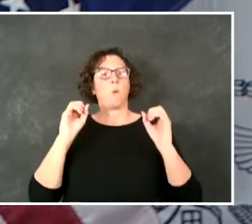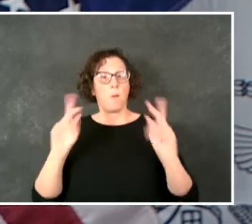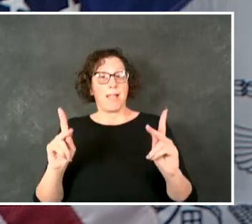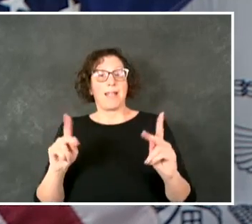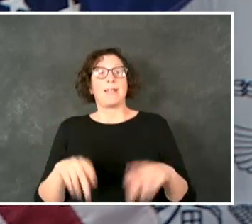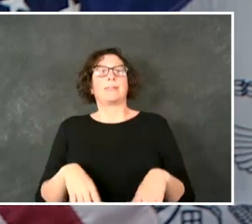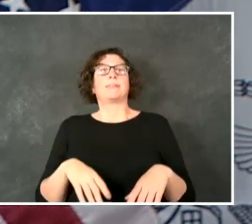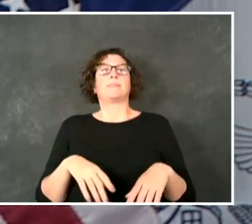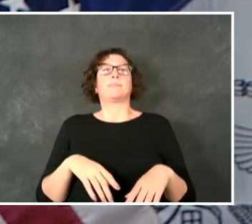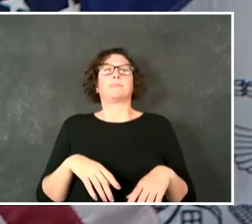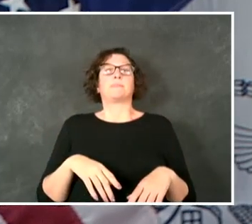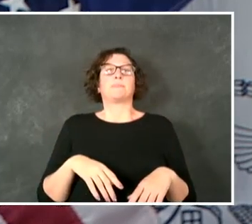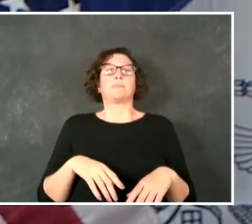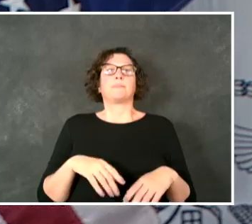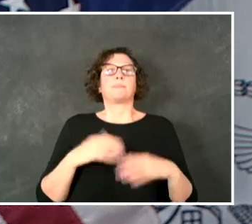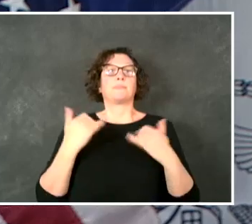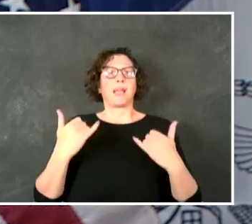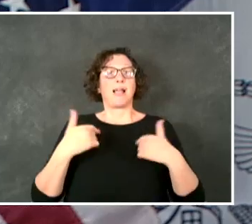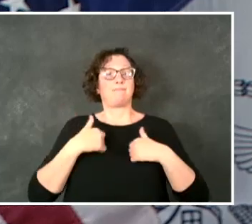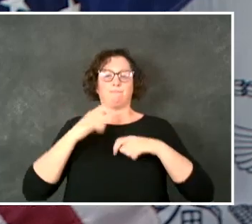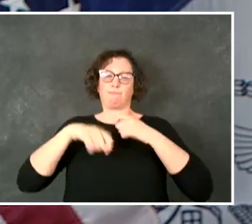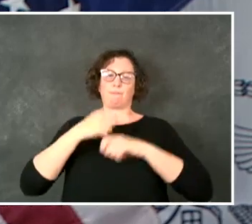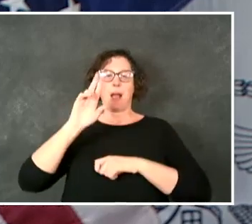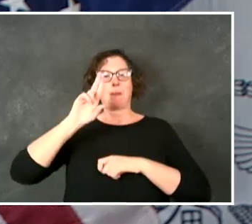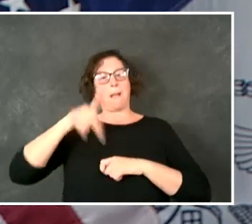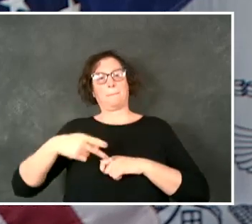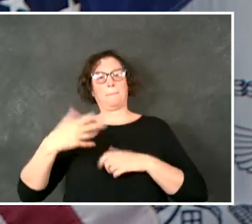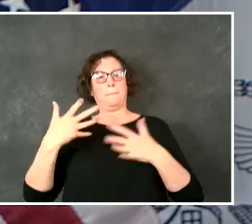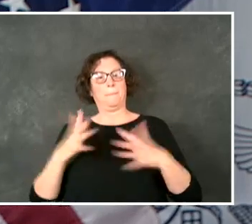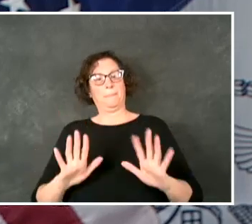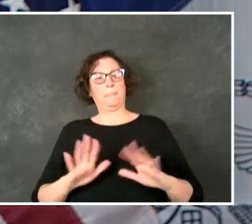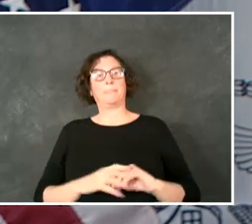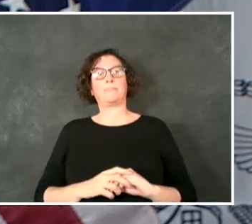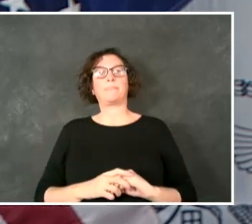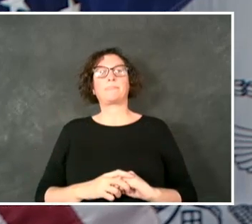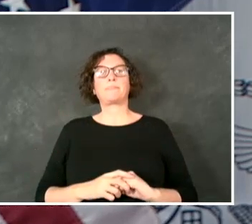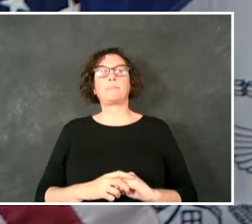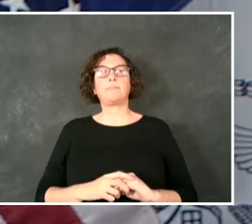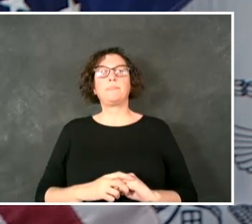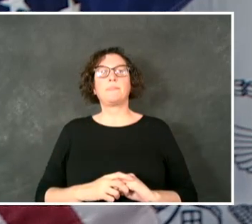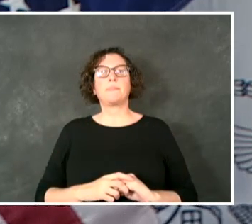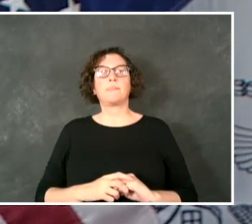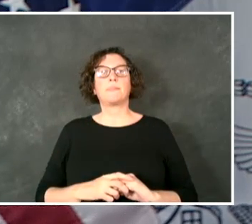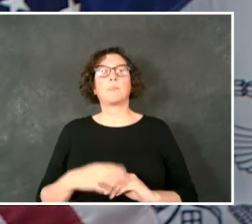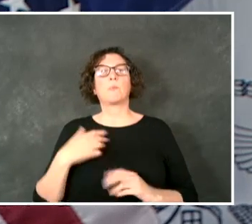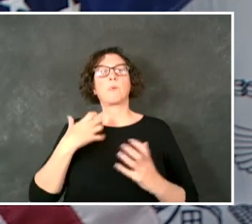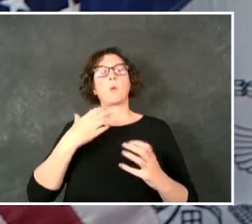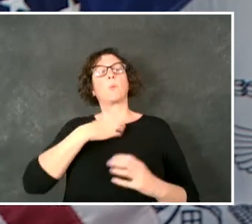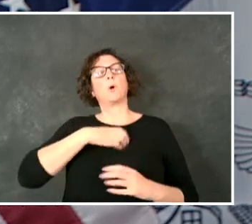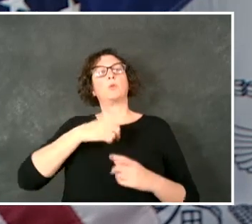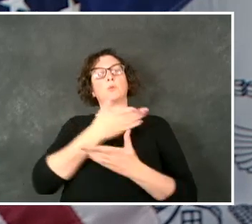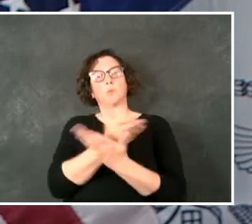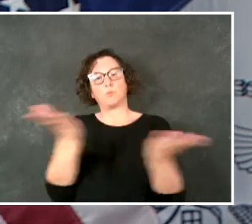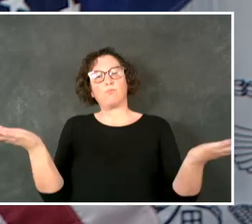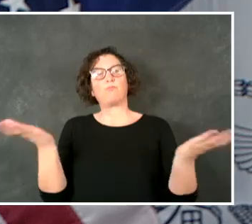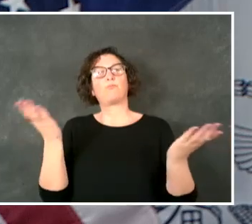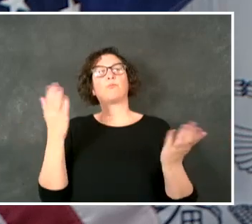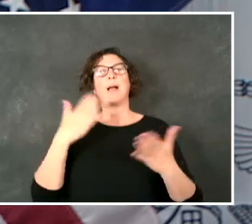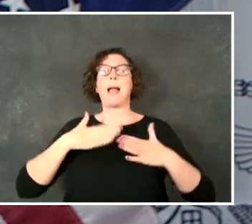IT. AS WE CONCLUDE, I DO WANT TO SAY VERY PLEASANT